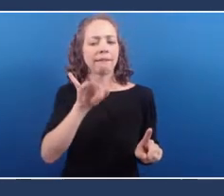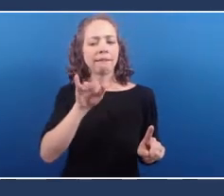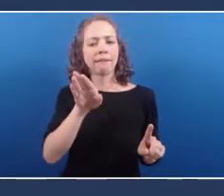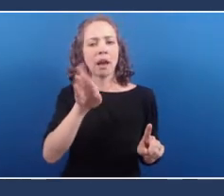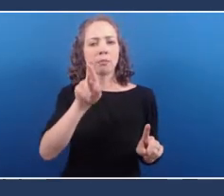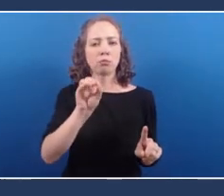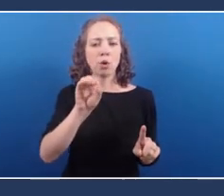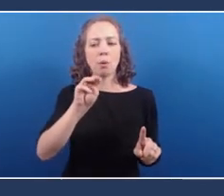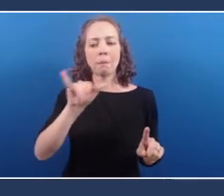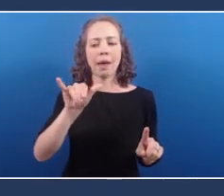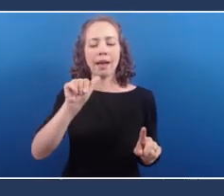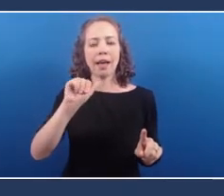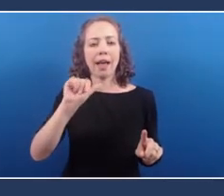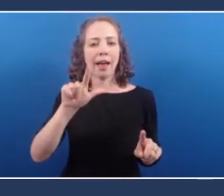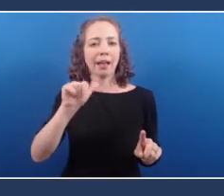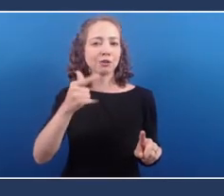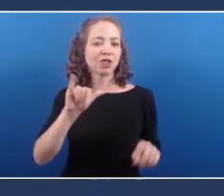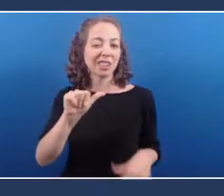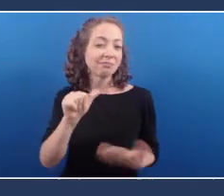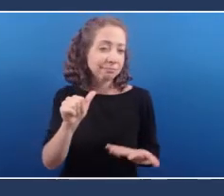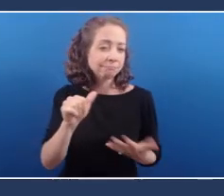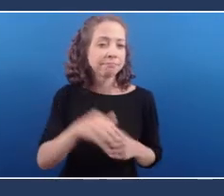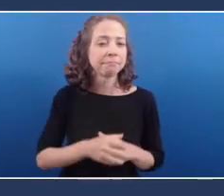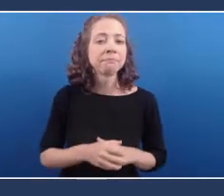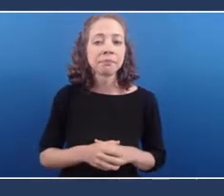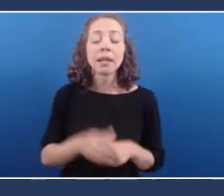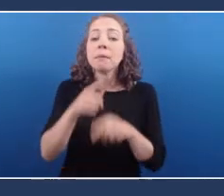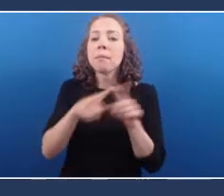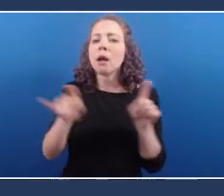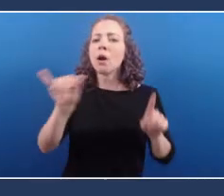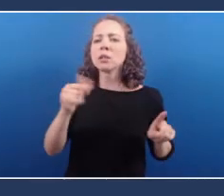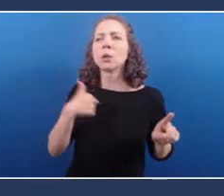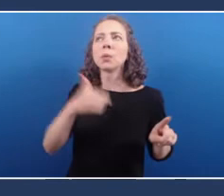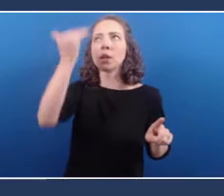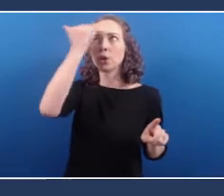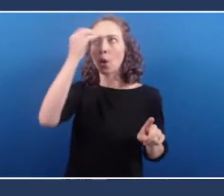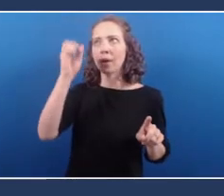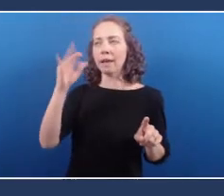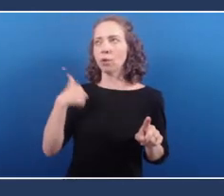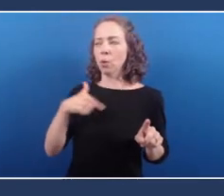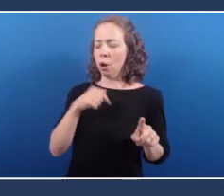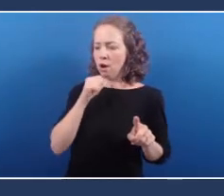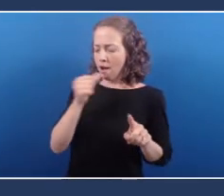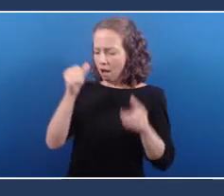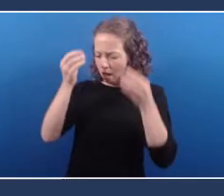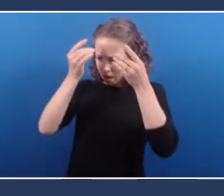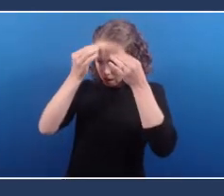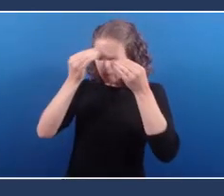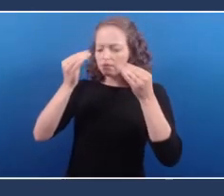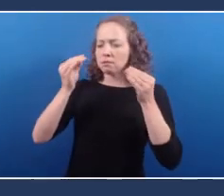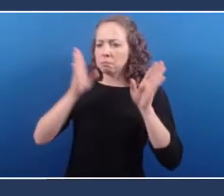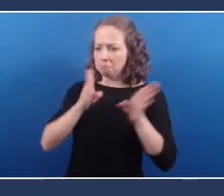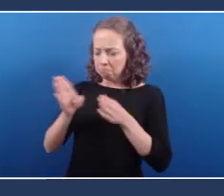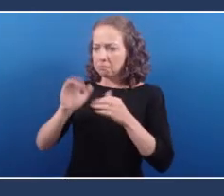But we do recognize that when we are not thoughtful about taking care of ourselves, about building that culture of inclusion within